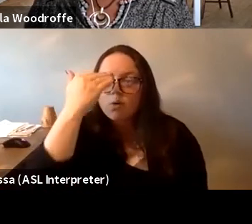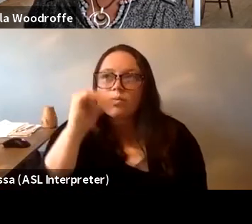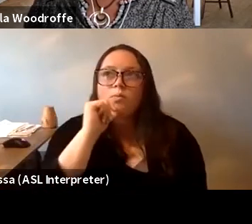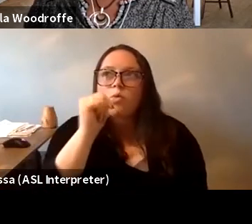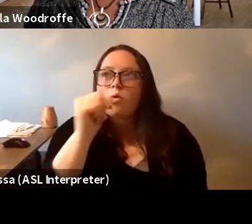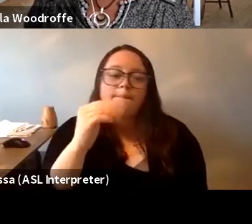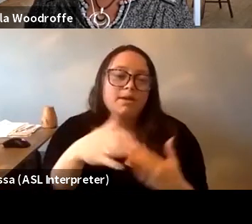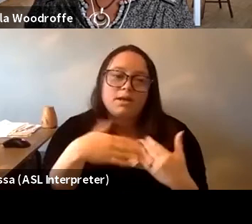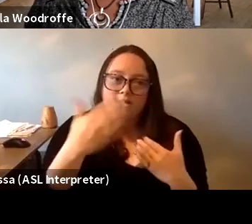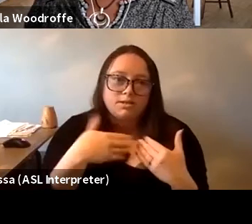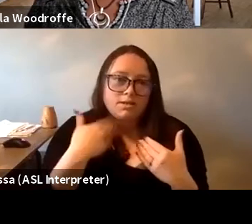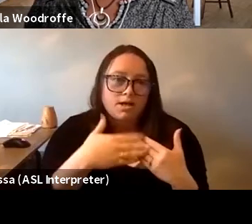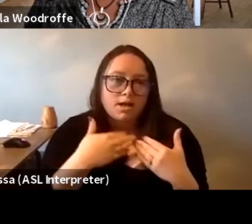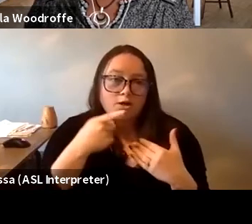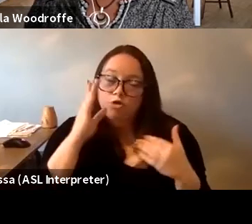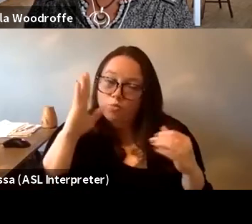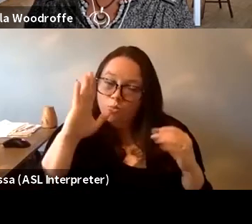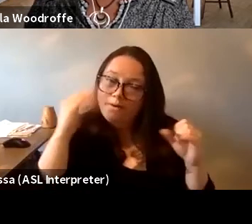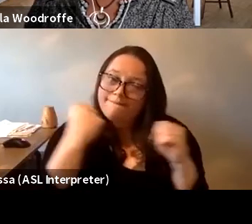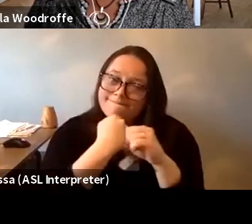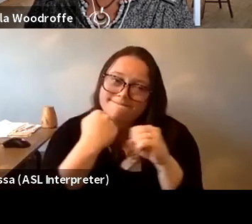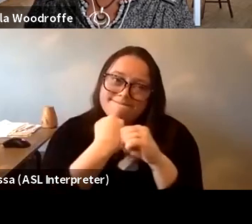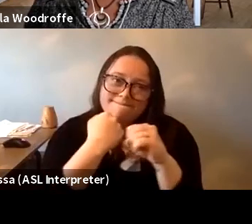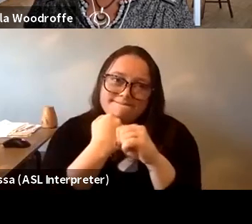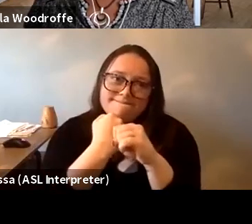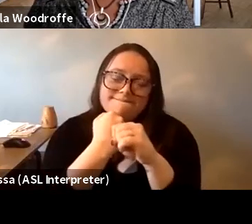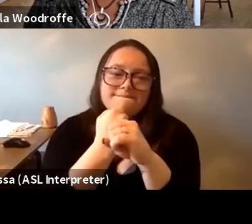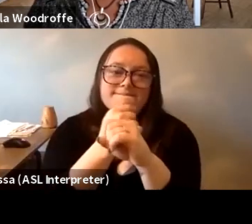fight and fight, but it's going to all be worth it, you know, at